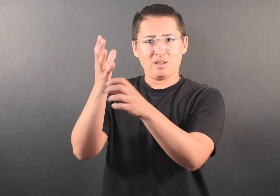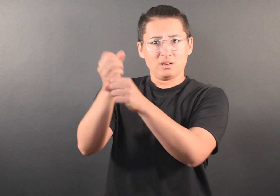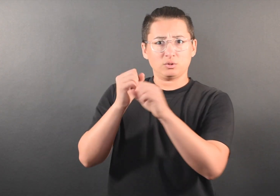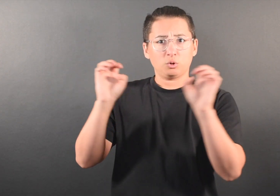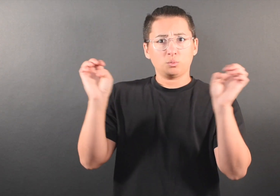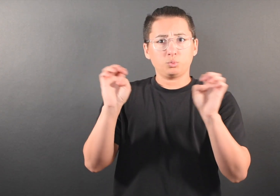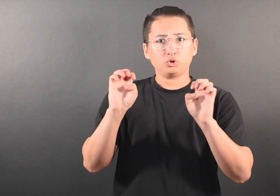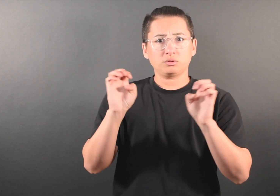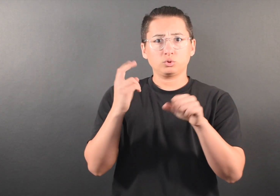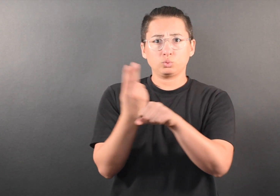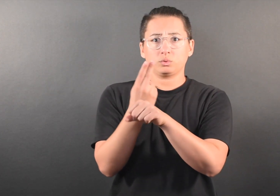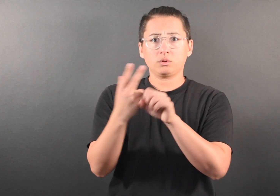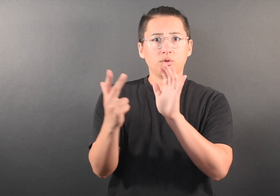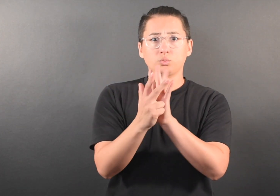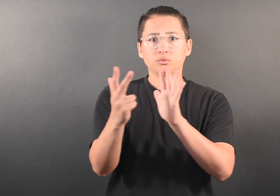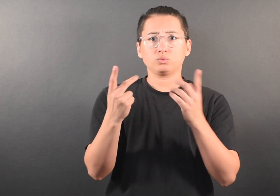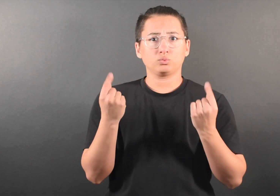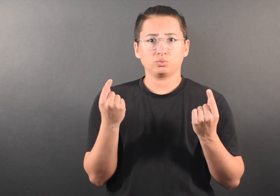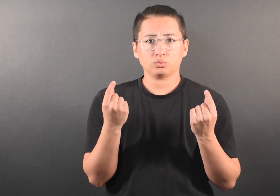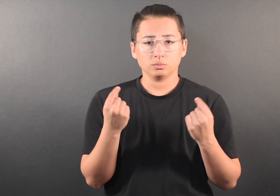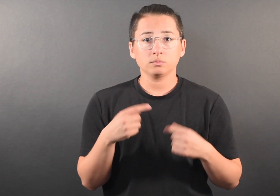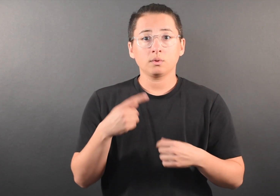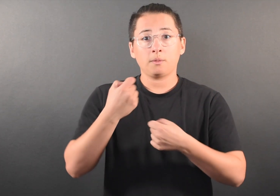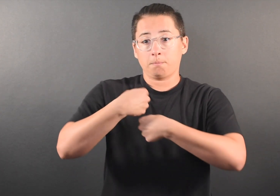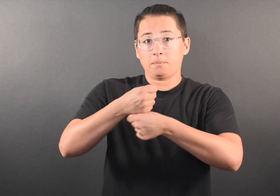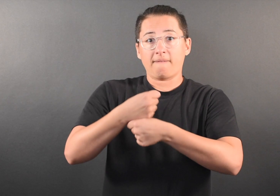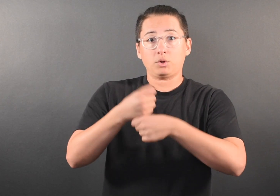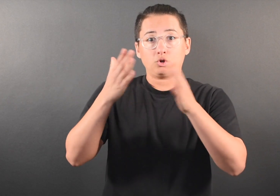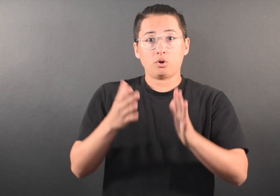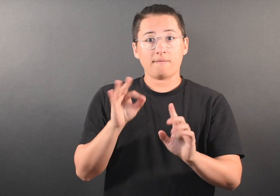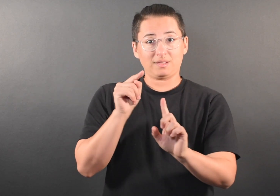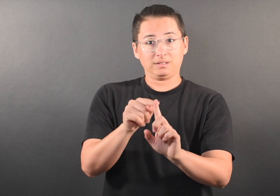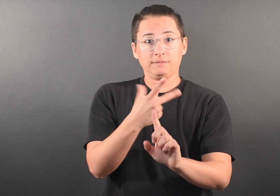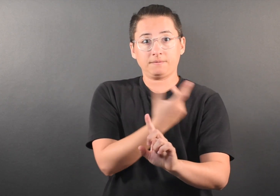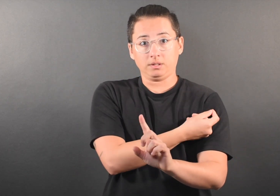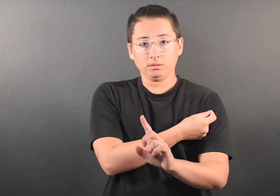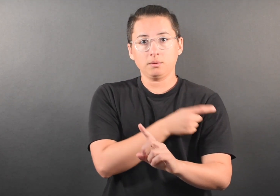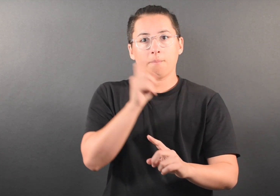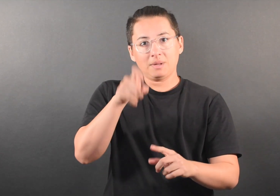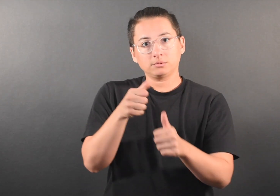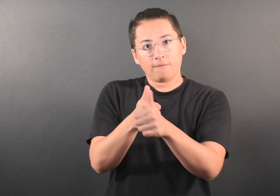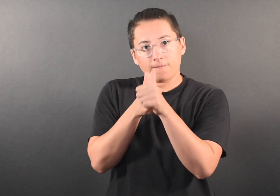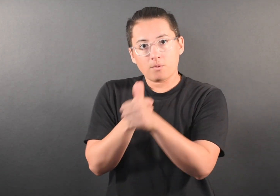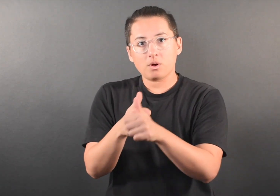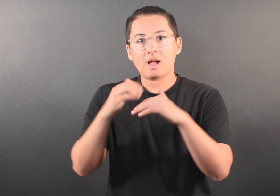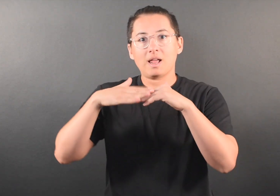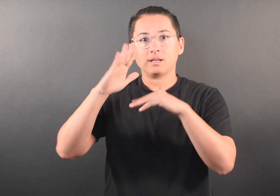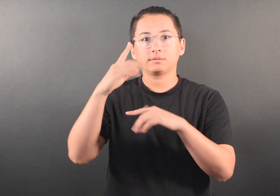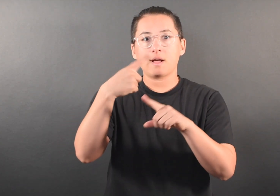To receive emergency use authorization, the biopharmaceutical manufacturer must have followed